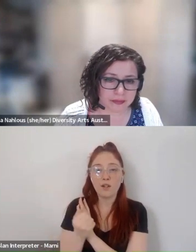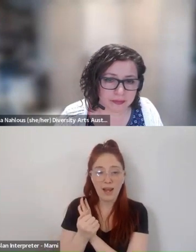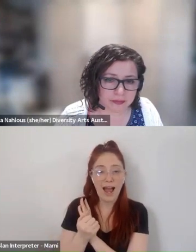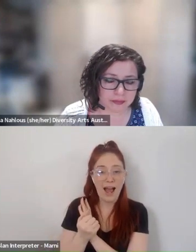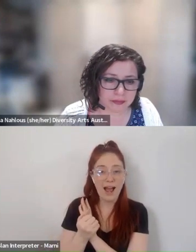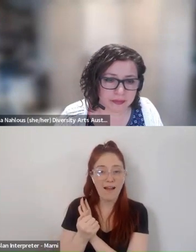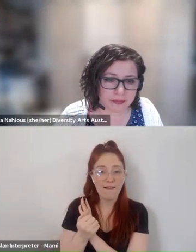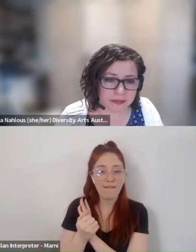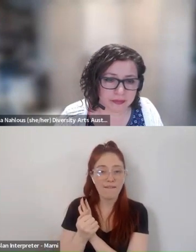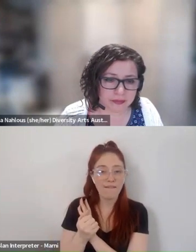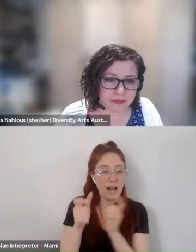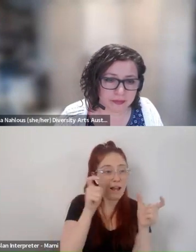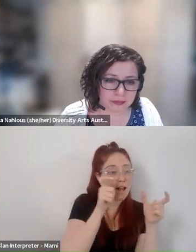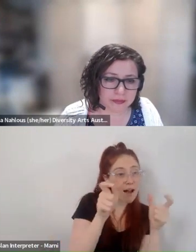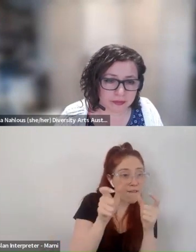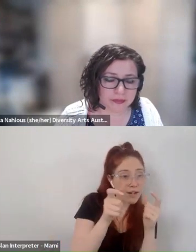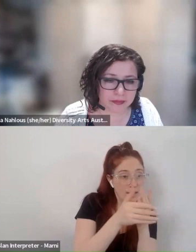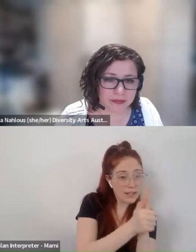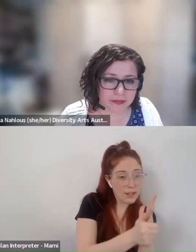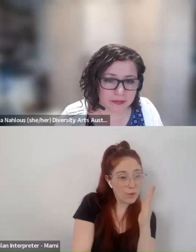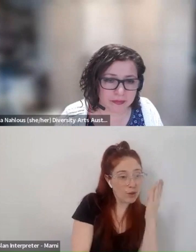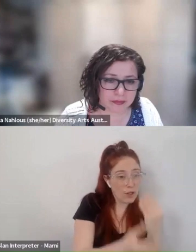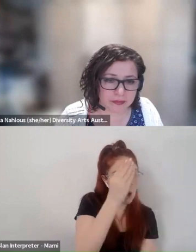them coming to Boardman meetings. And, and that's,